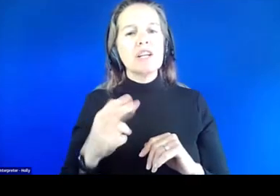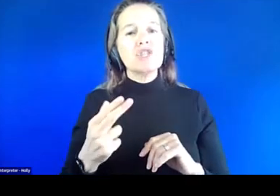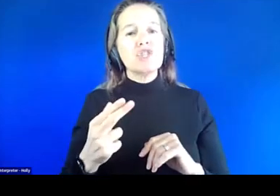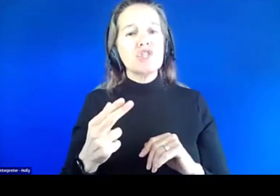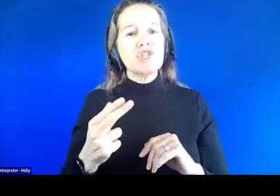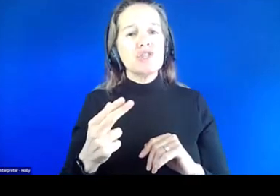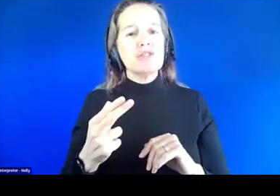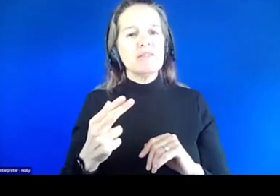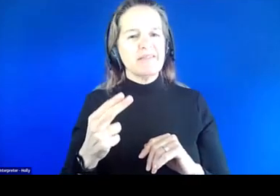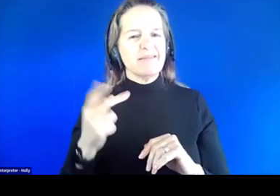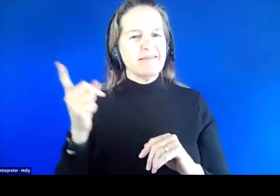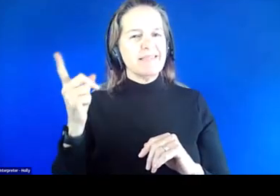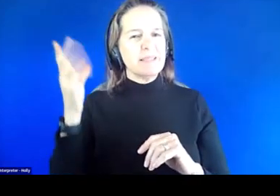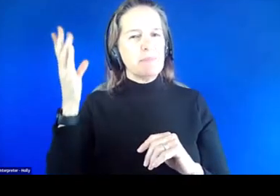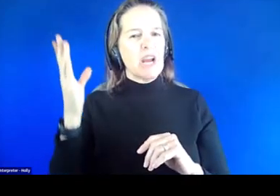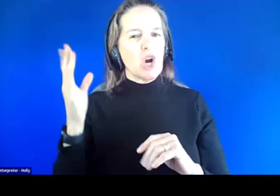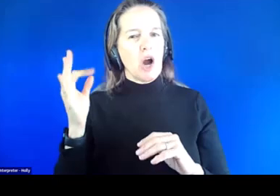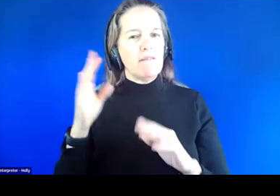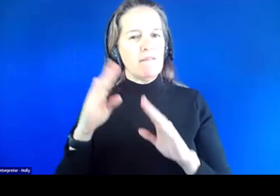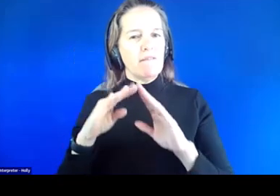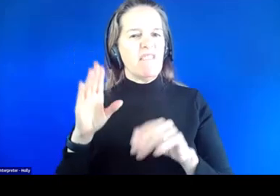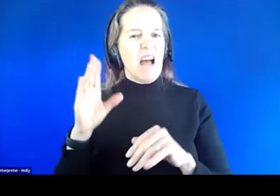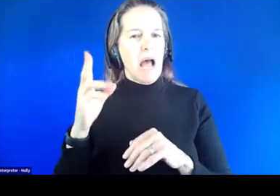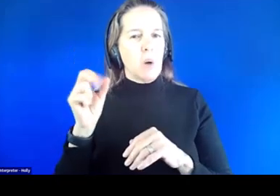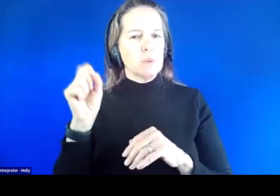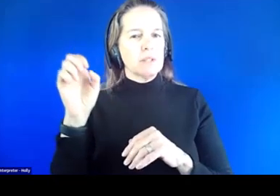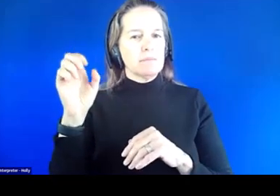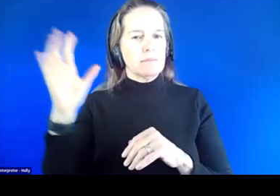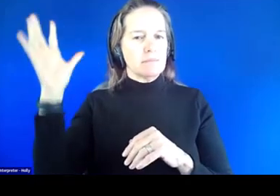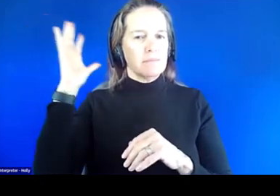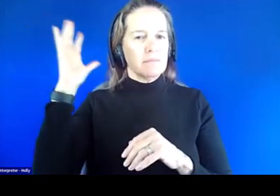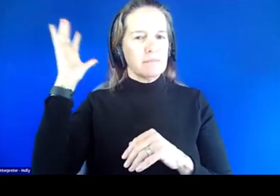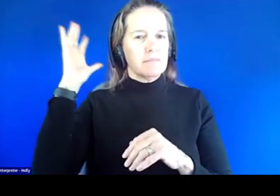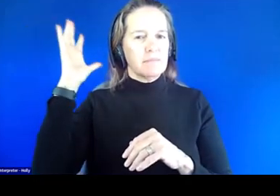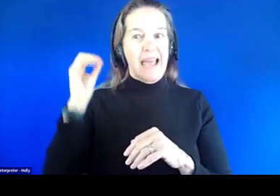actually championed and endorsed the legislation.